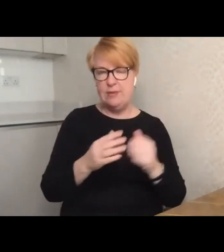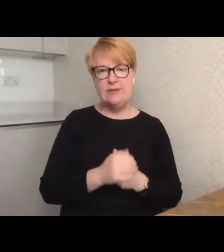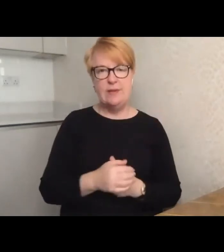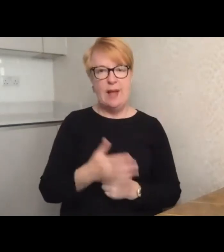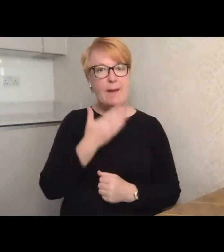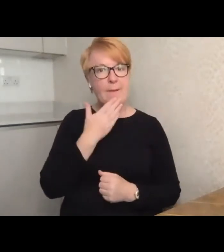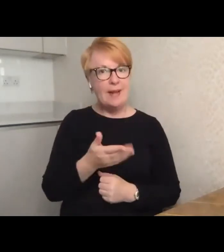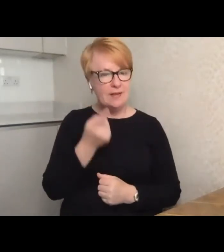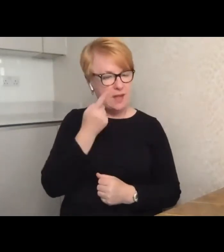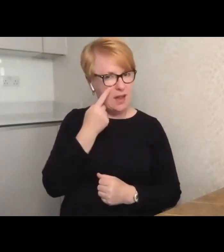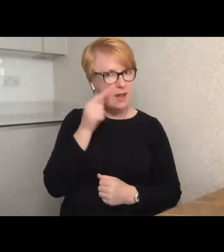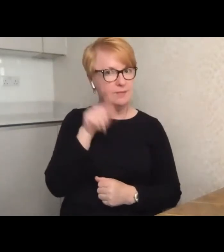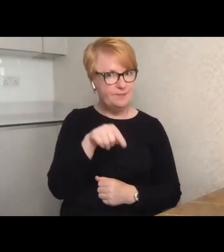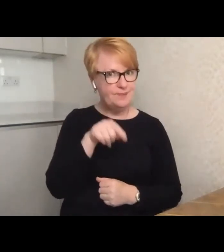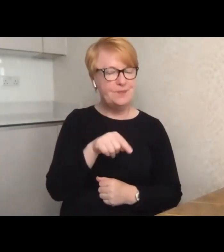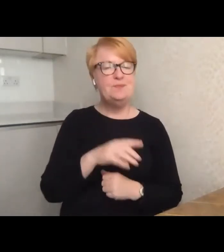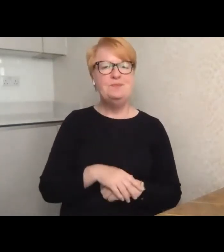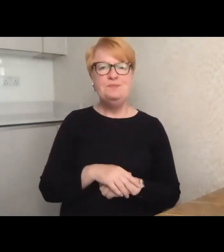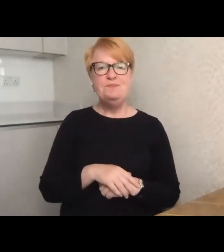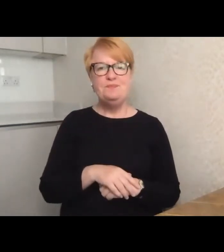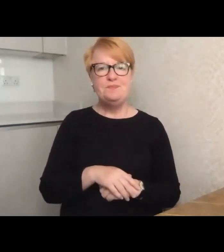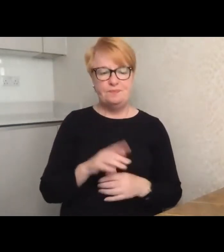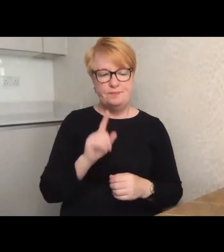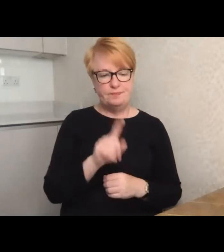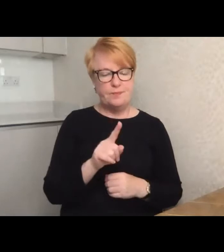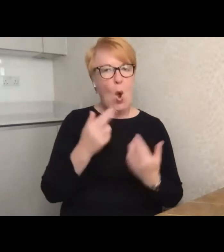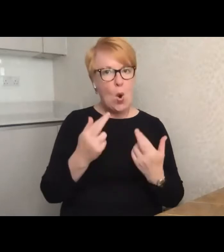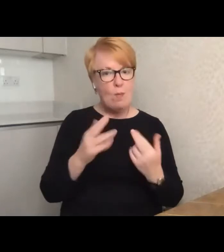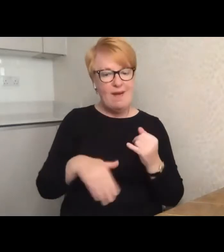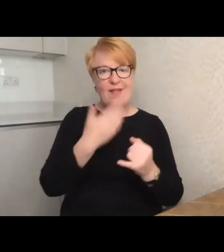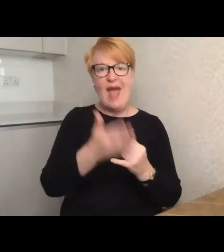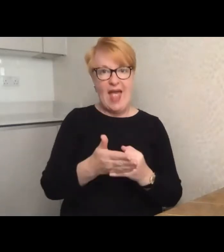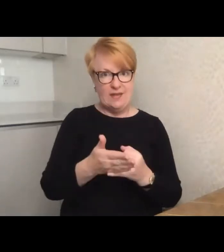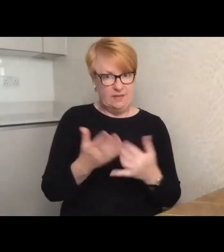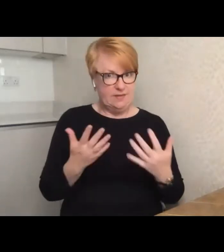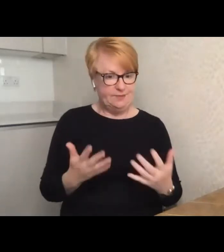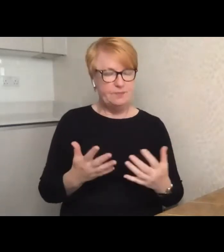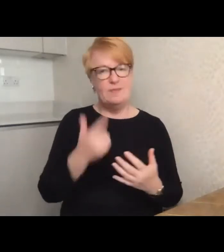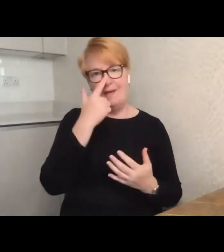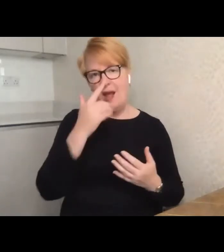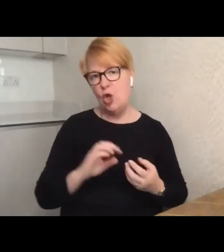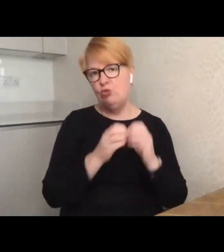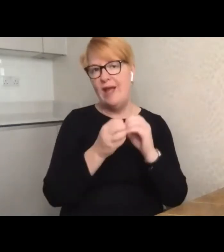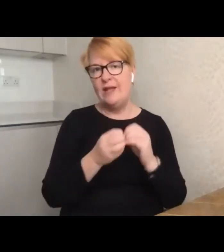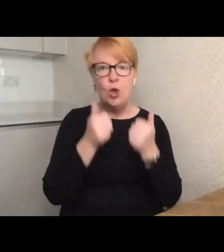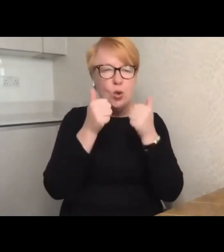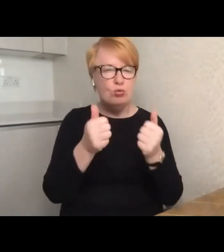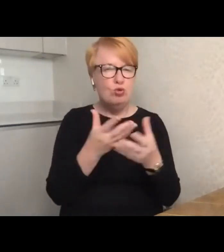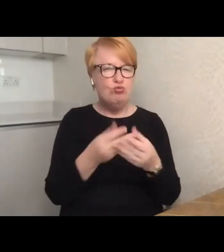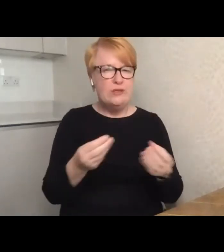sort of create quite a nice resource, I think, by the end of the talk that you could maybe use in your practice. So, I thought it might